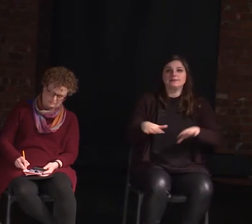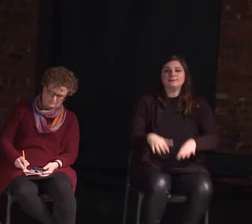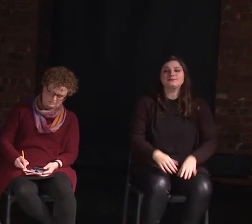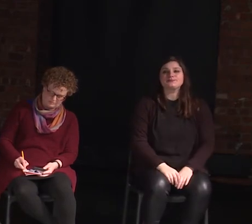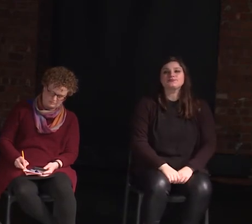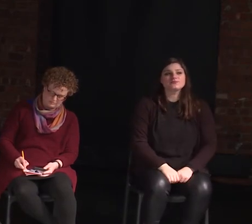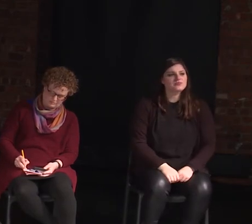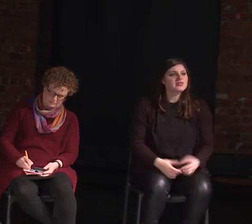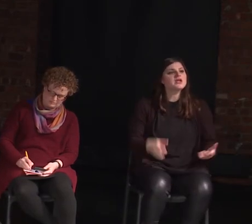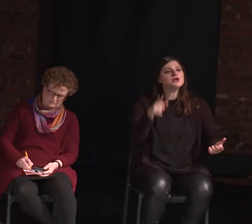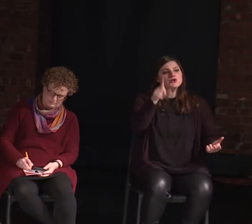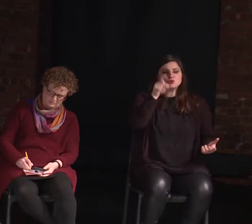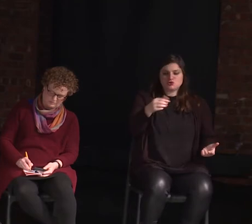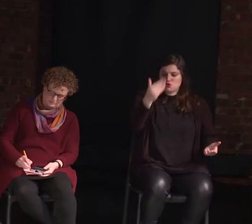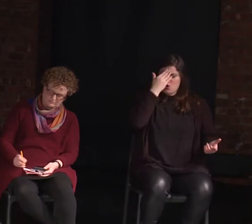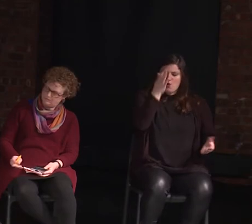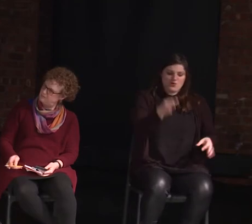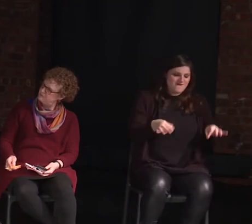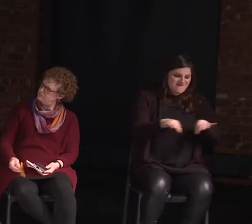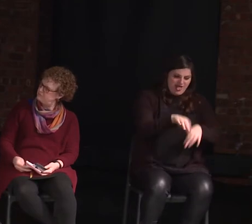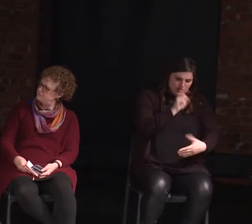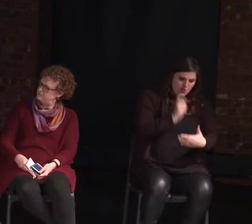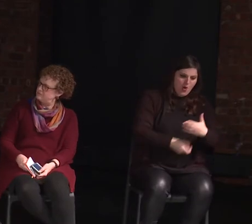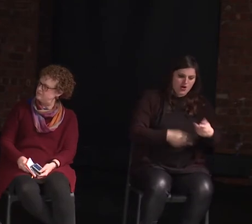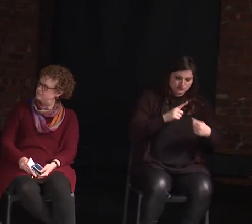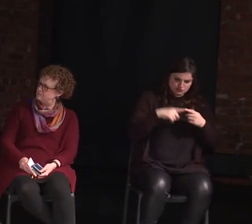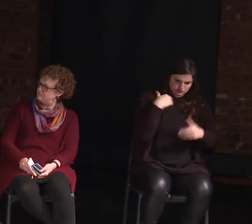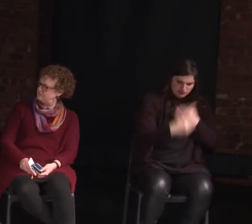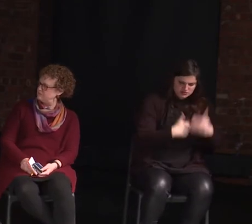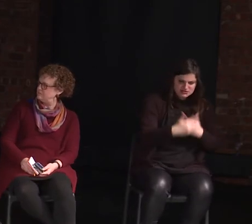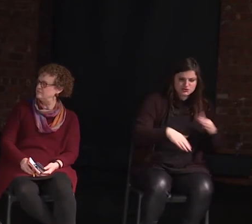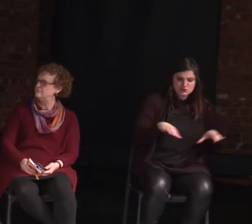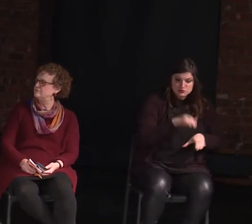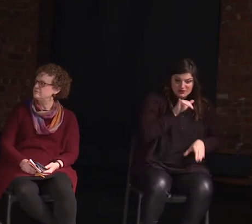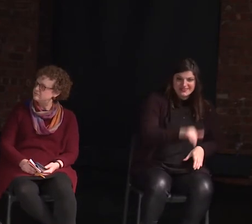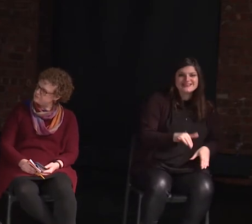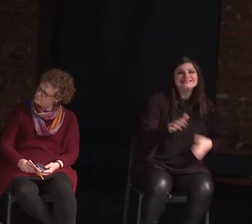them funded because it's the only way, it's the first step in being able to advocate for